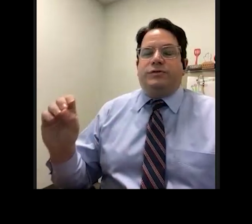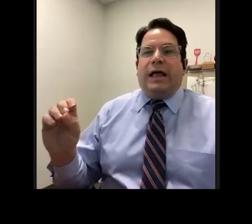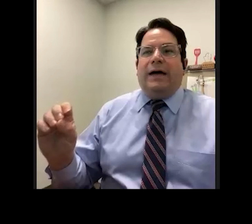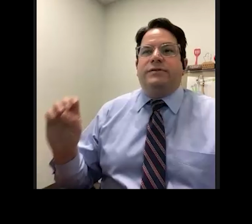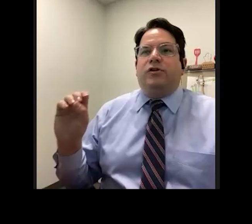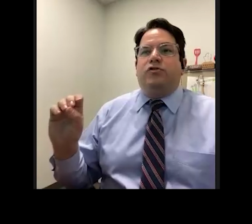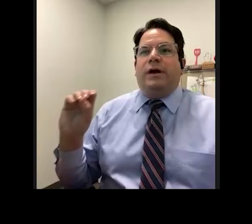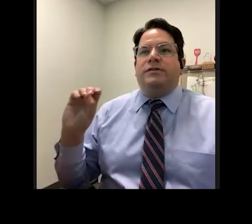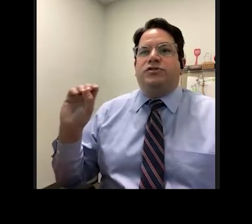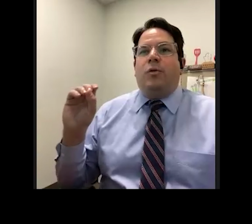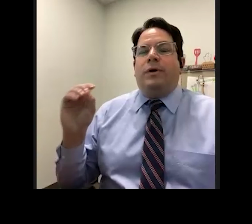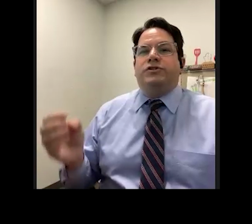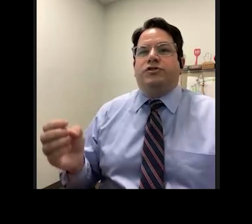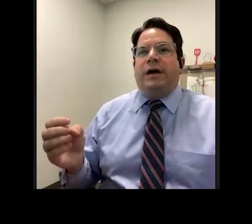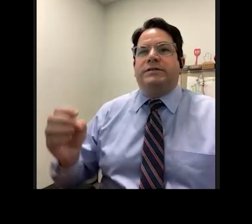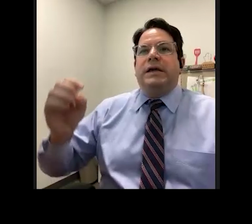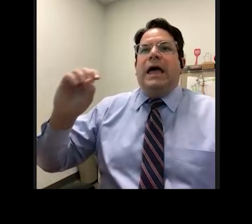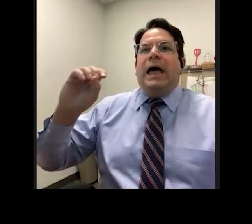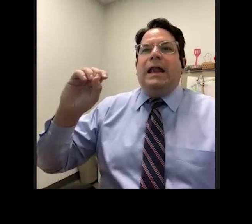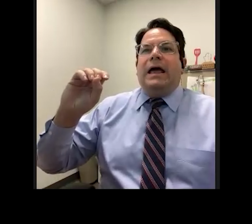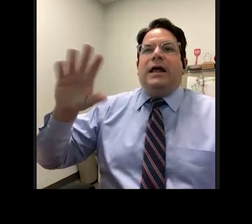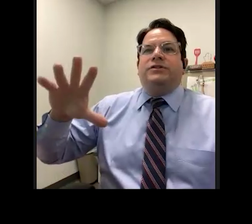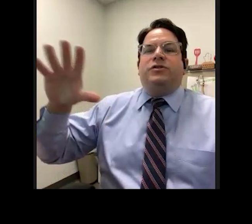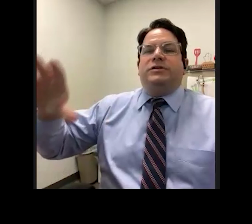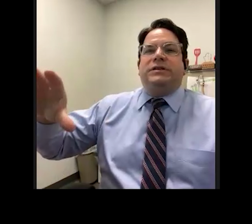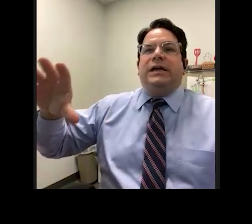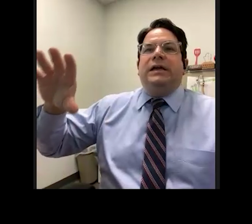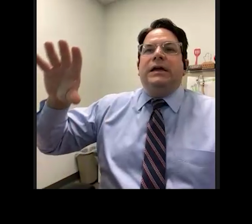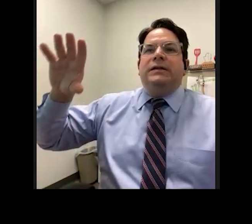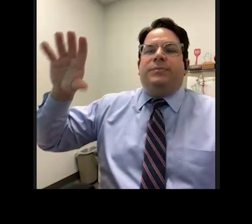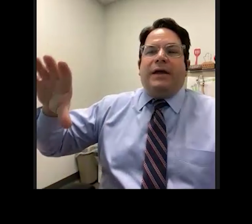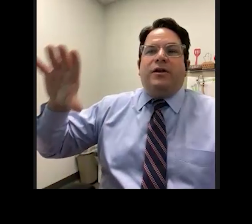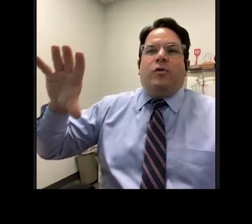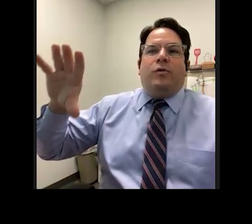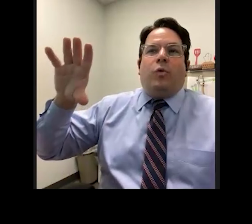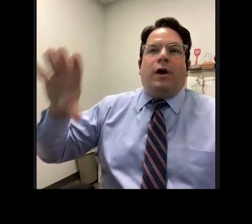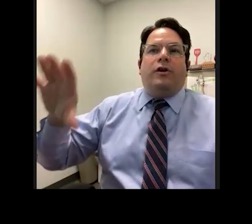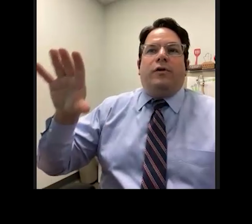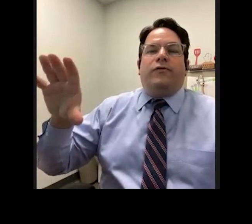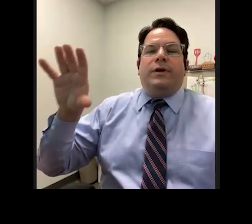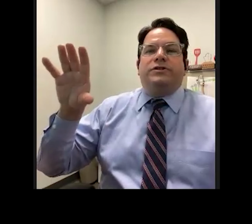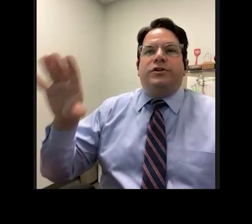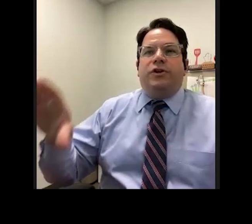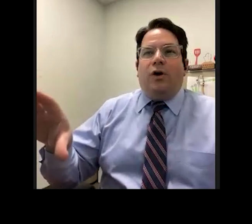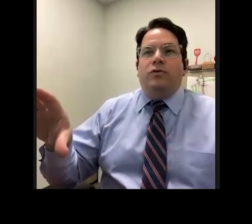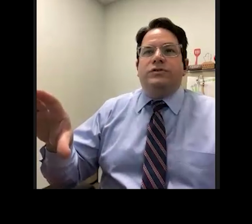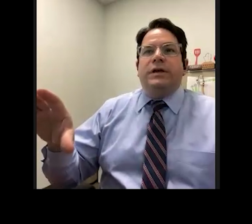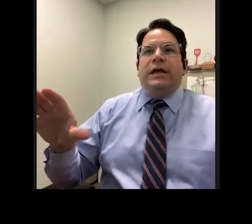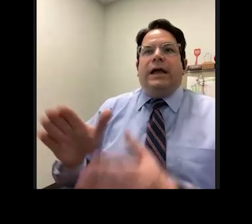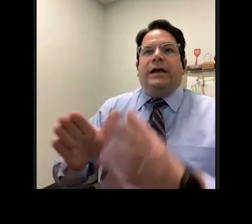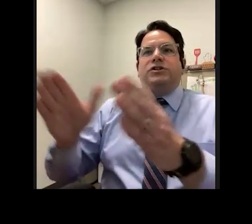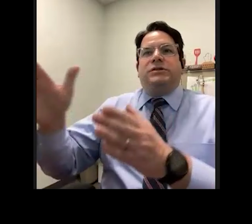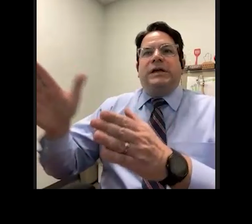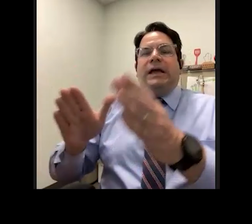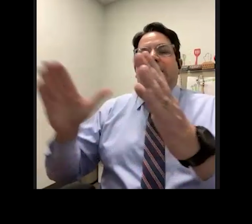of individuals' lives and creates so much stress. And as you can see, depending on where your information goes,